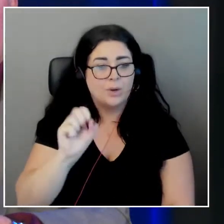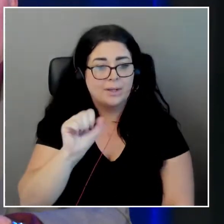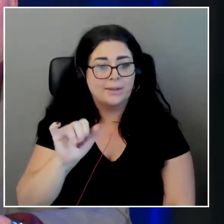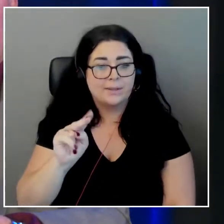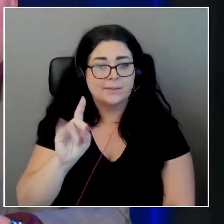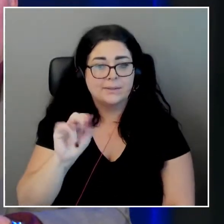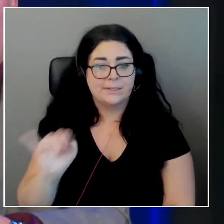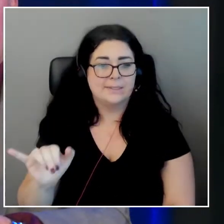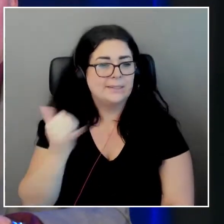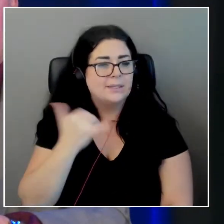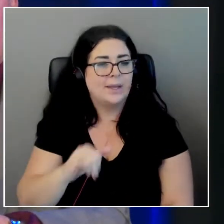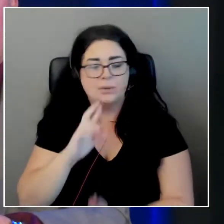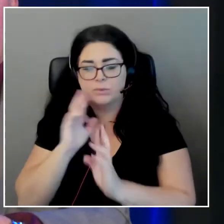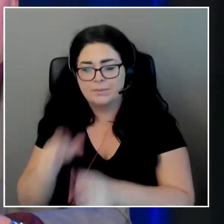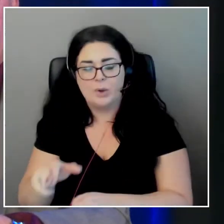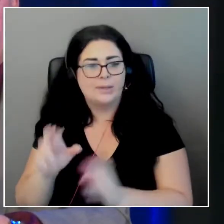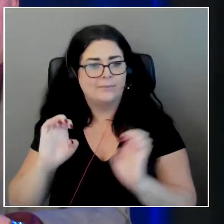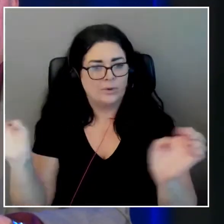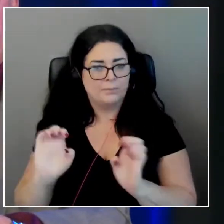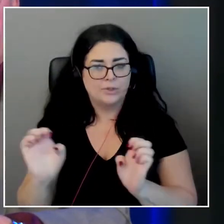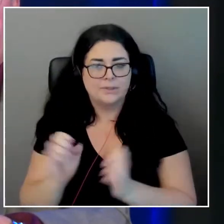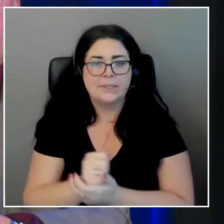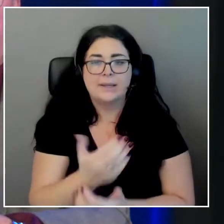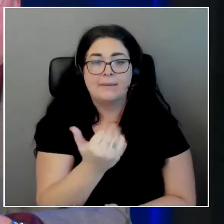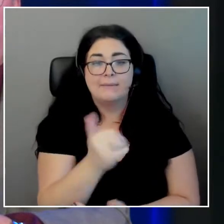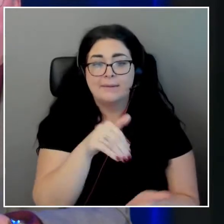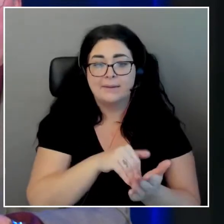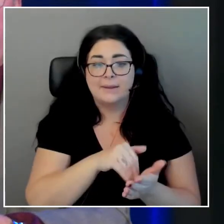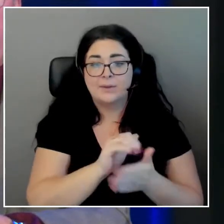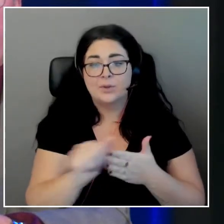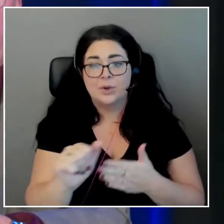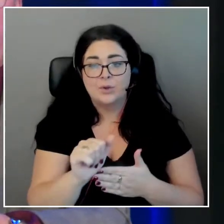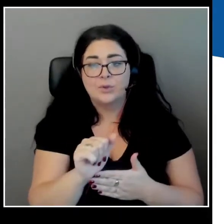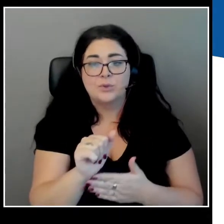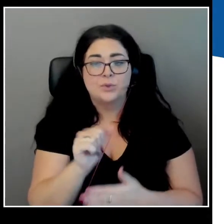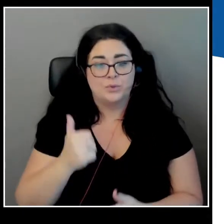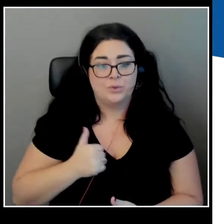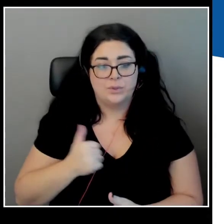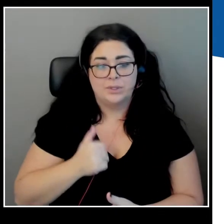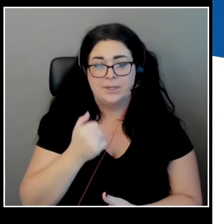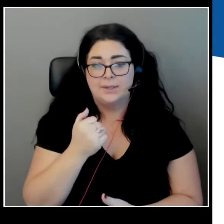and $15,000 to the Canadian Red Cross to help with rebuilding efforts.